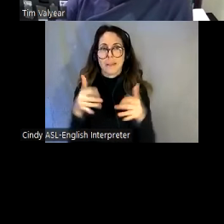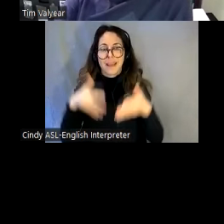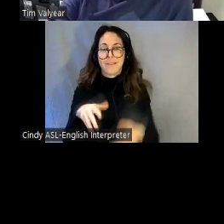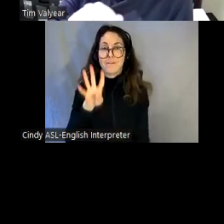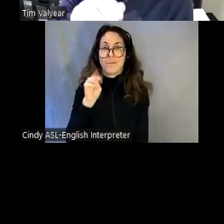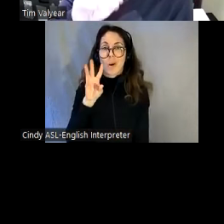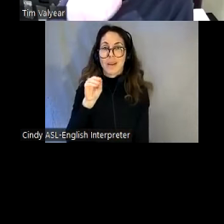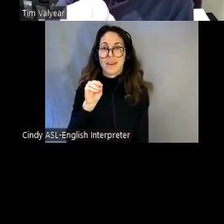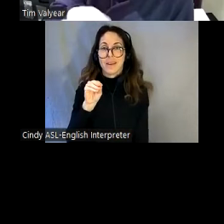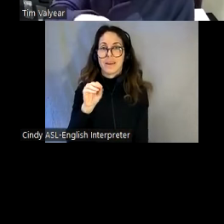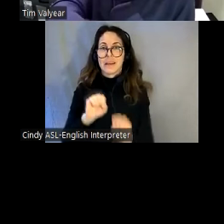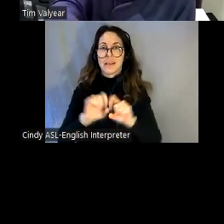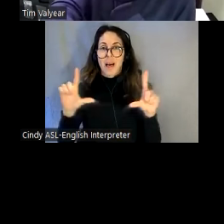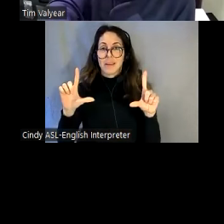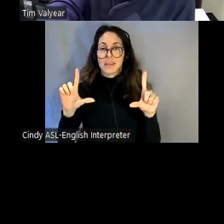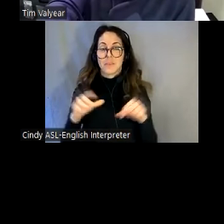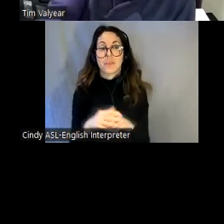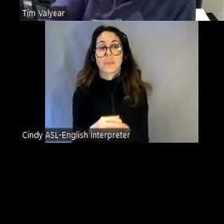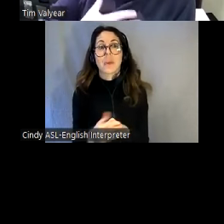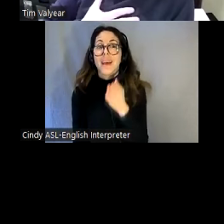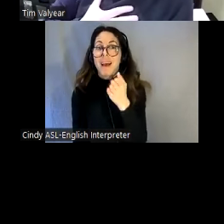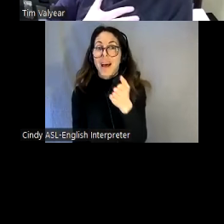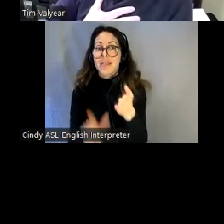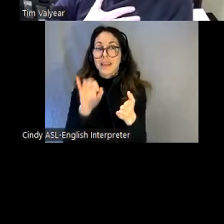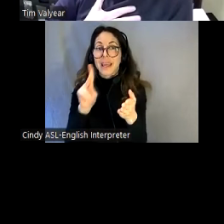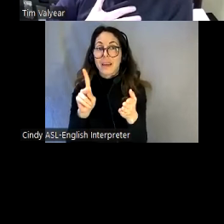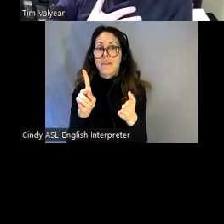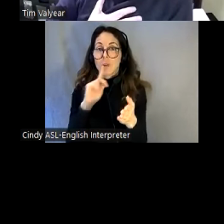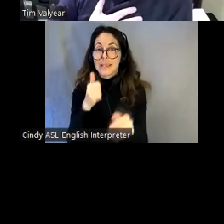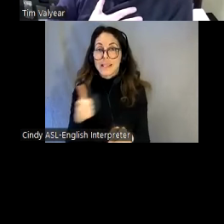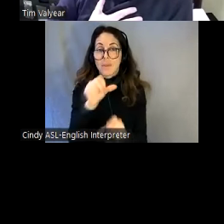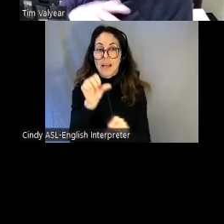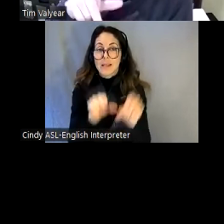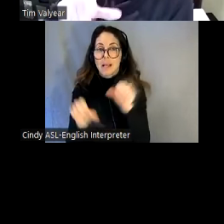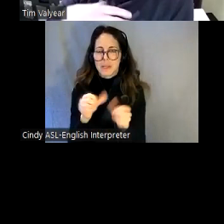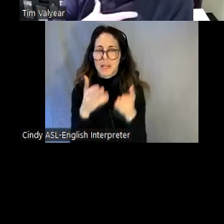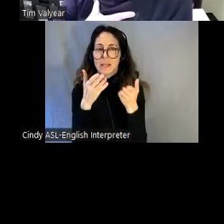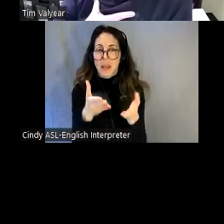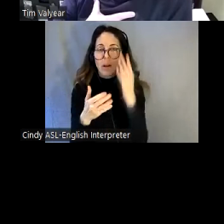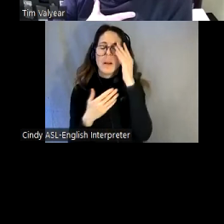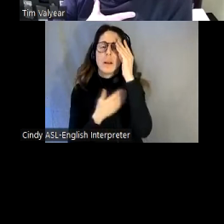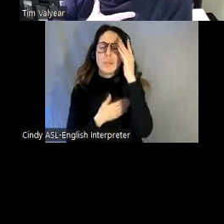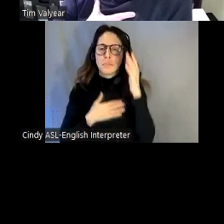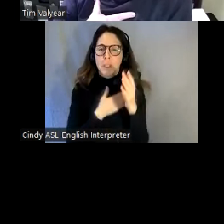assessment links. It's 5 after 2:00. 2:00, and we have about 40 slides to go. The self-